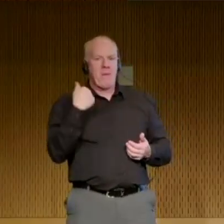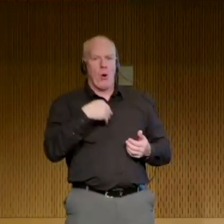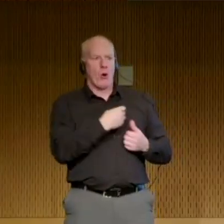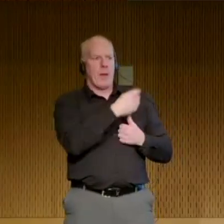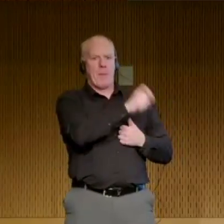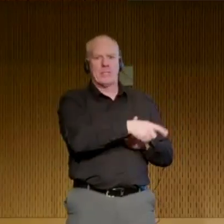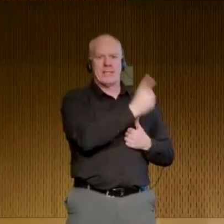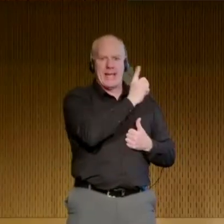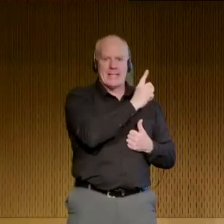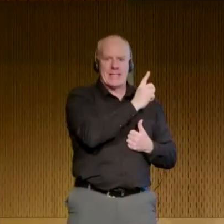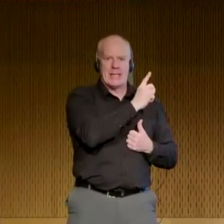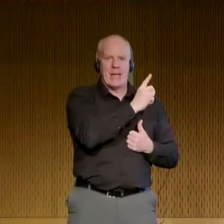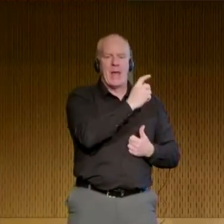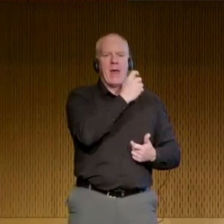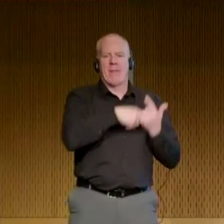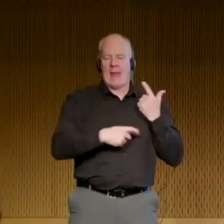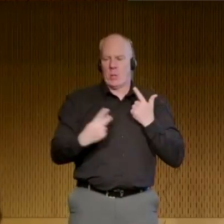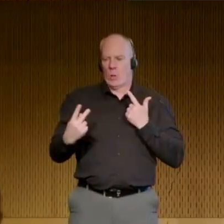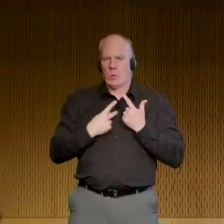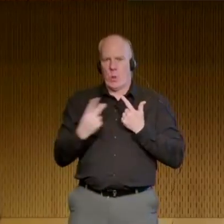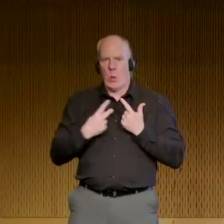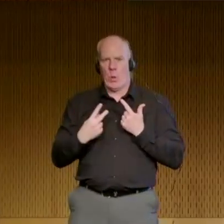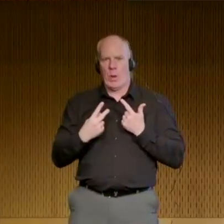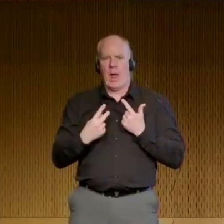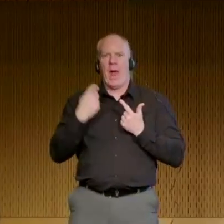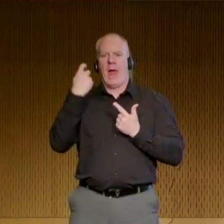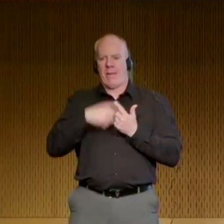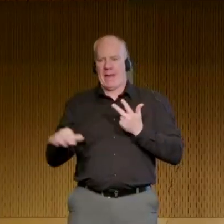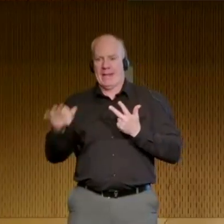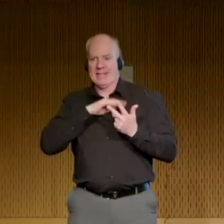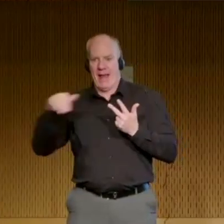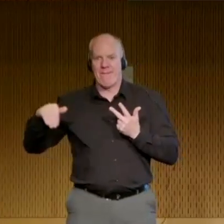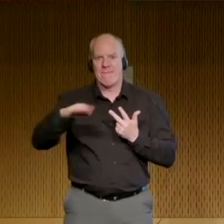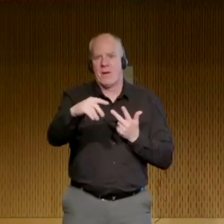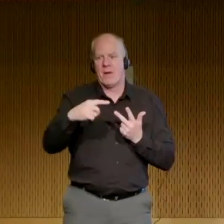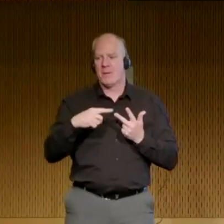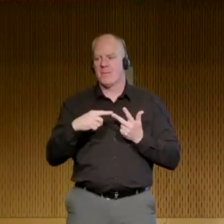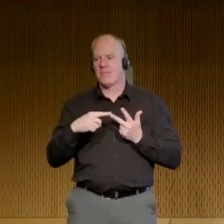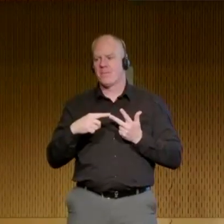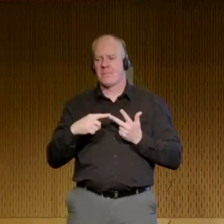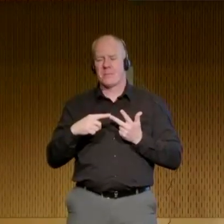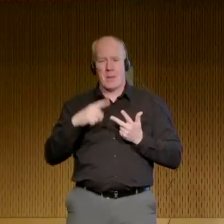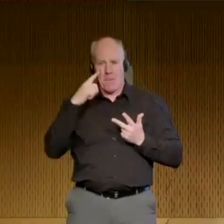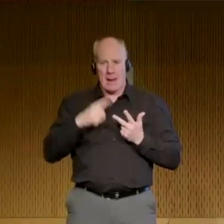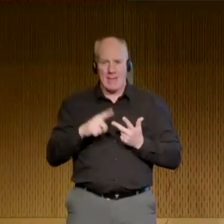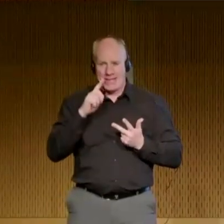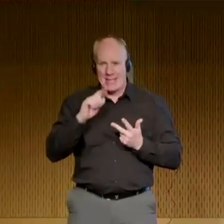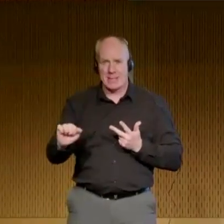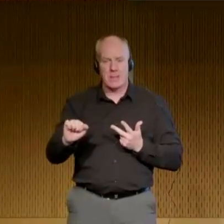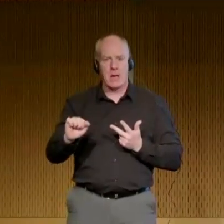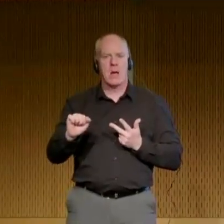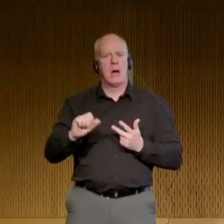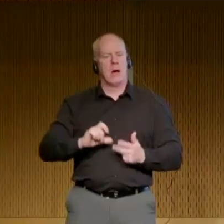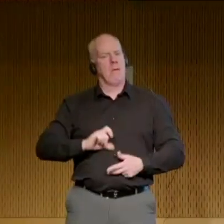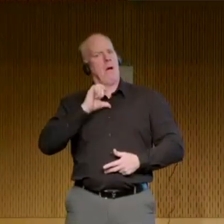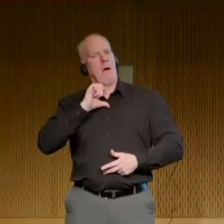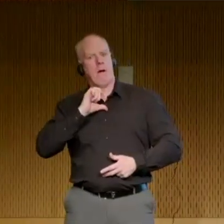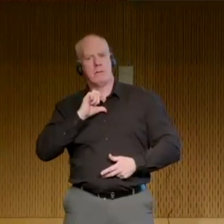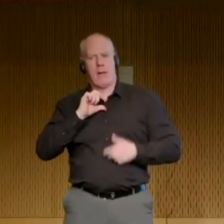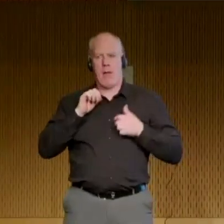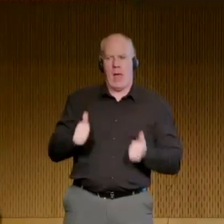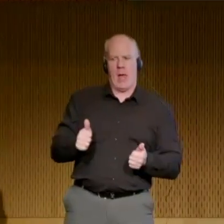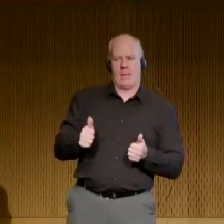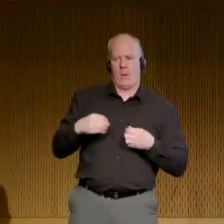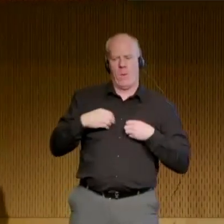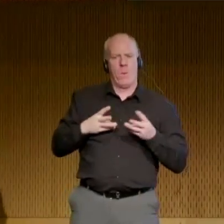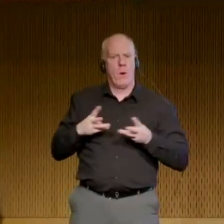then himself. So it was kind of unbelievable to see that he became confident in his own work. He